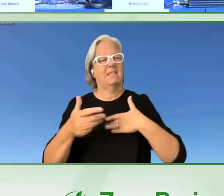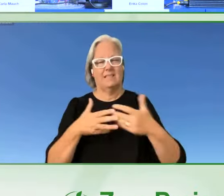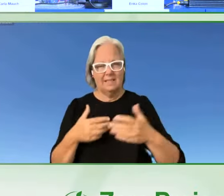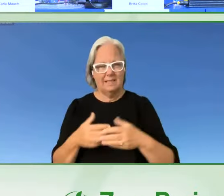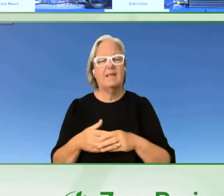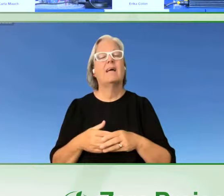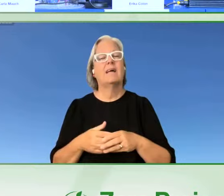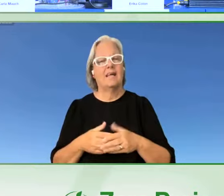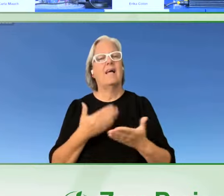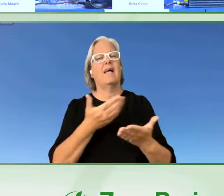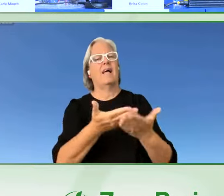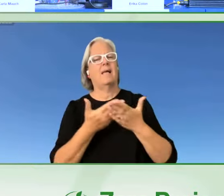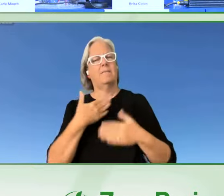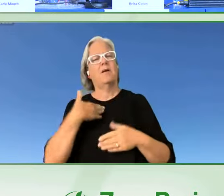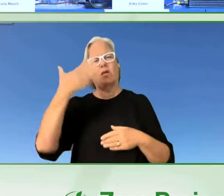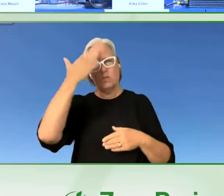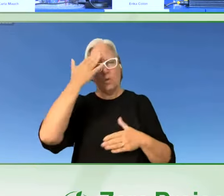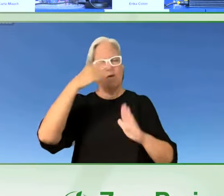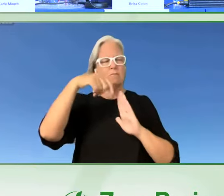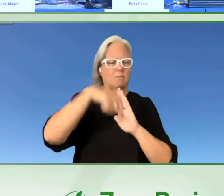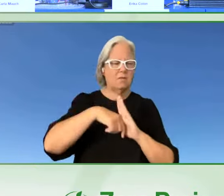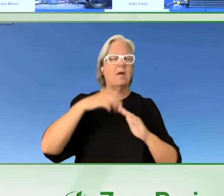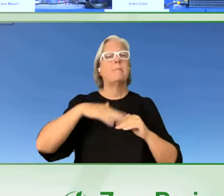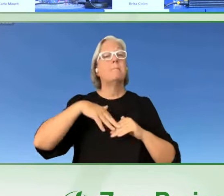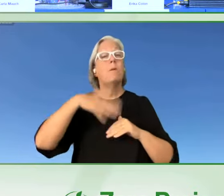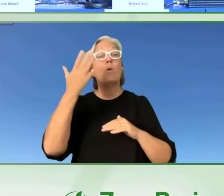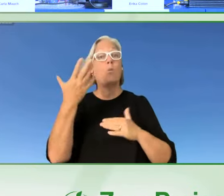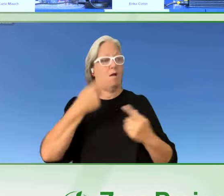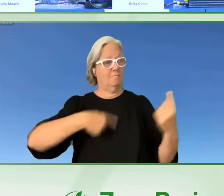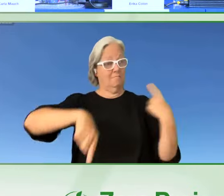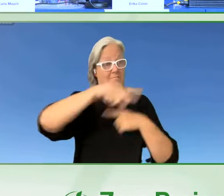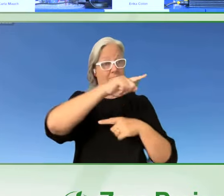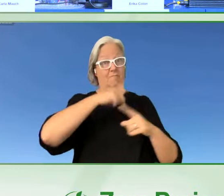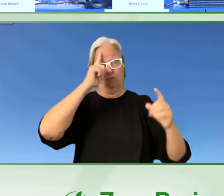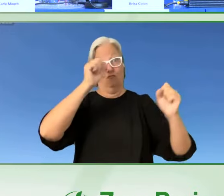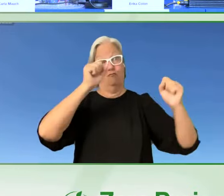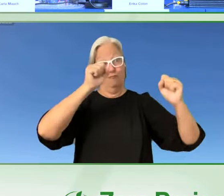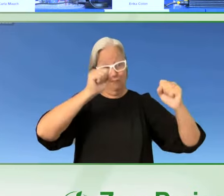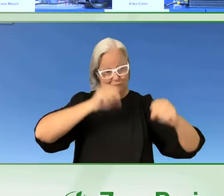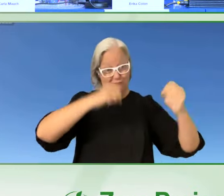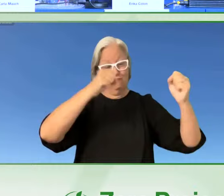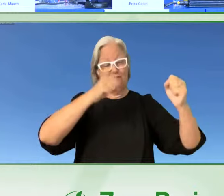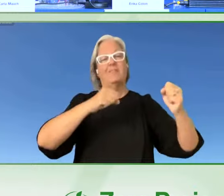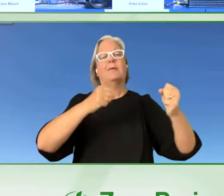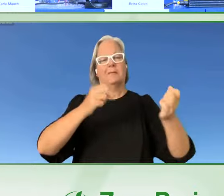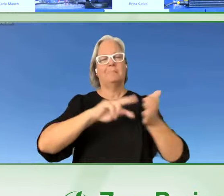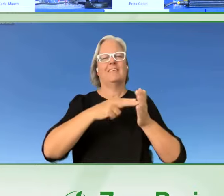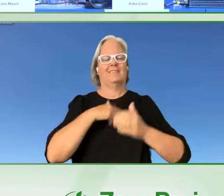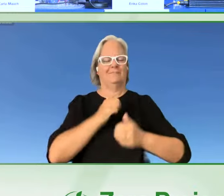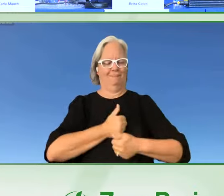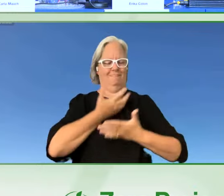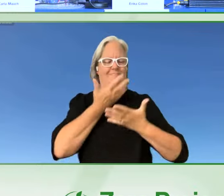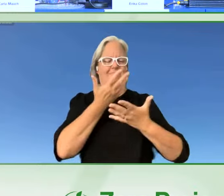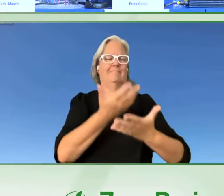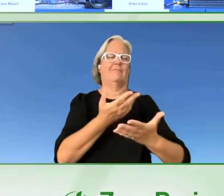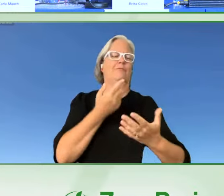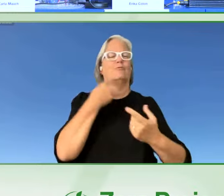shifted from negative to positive.